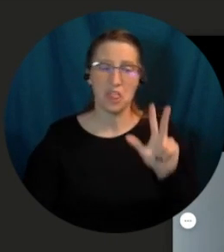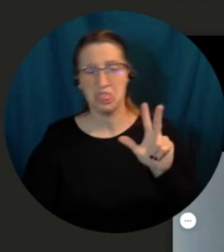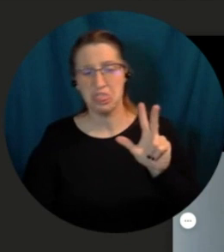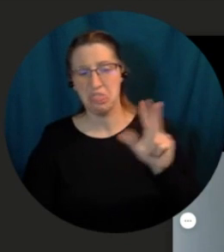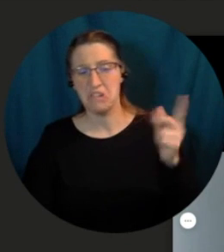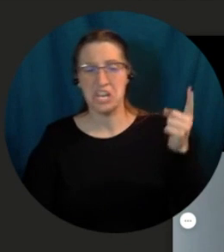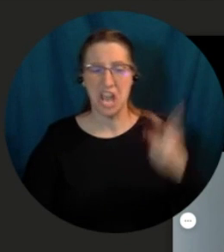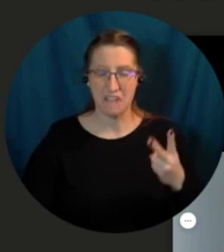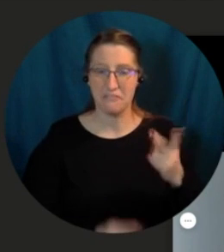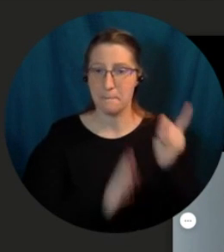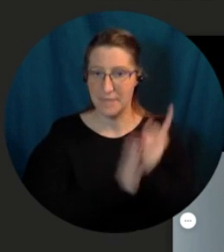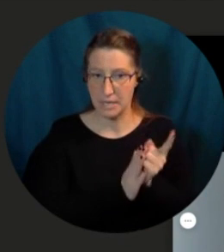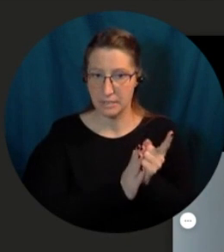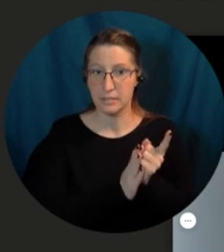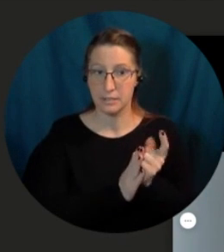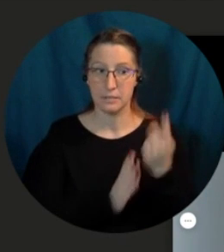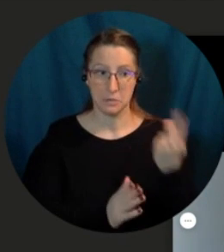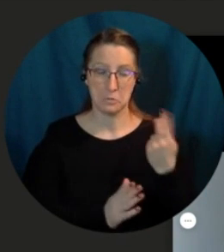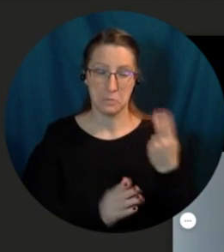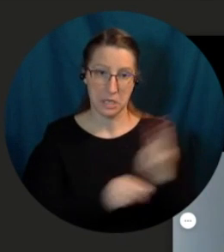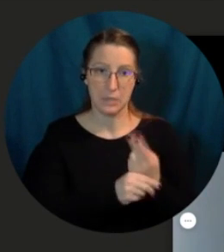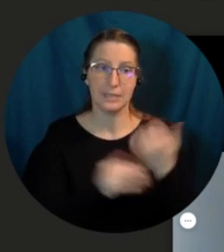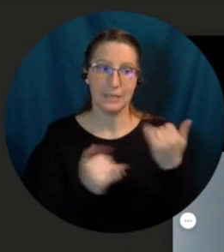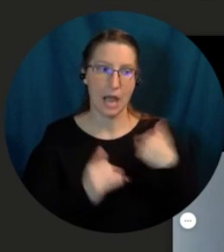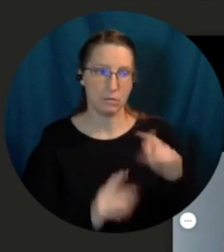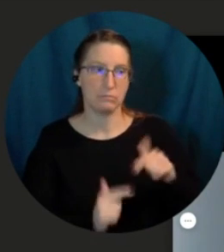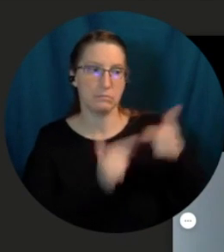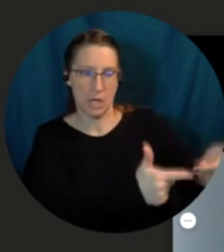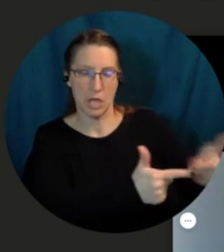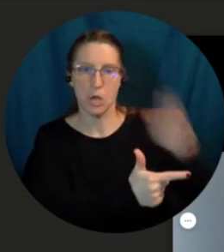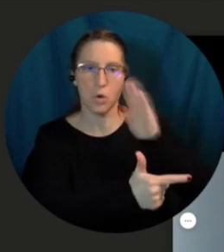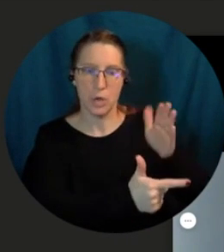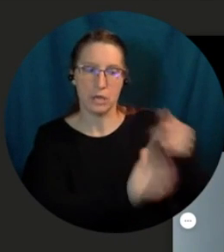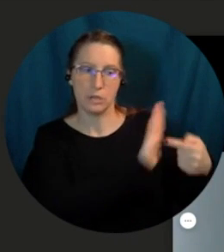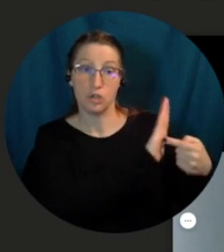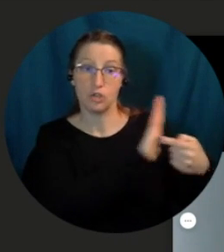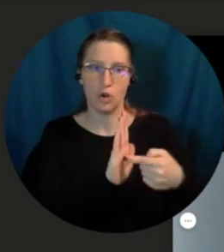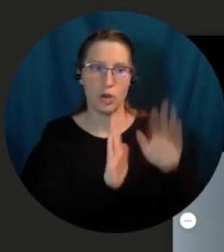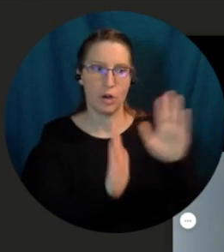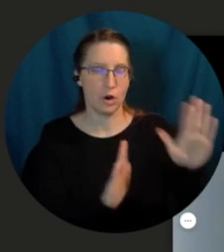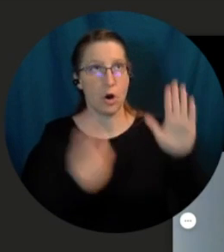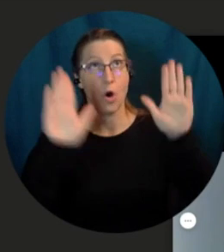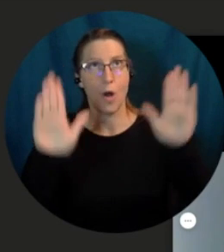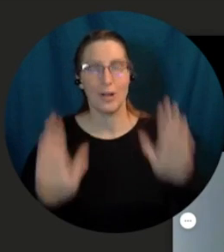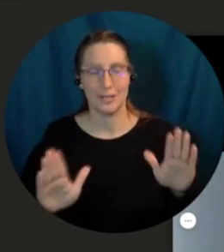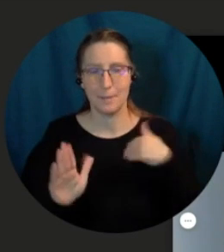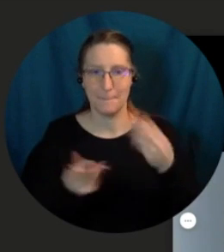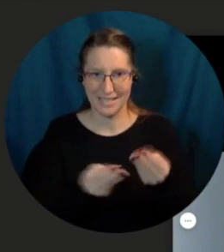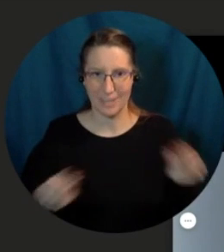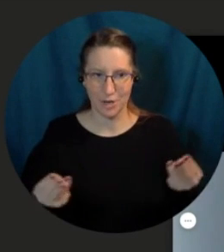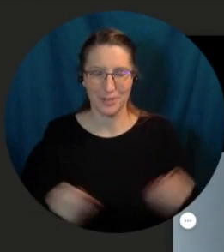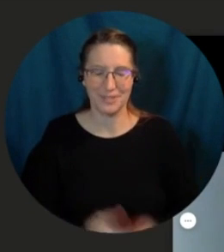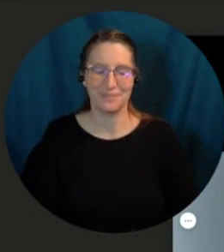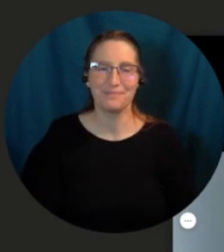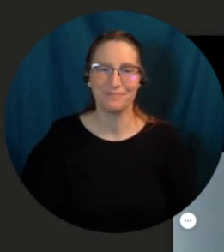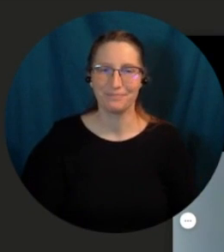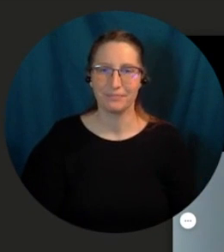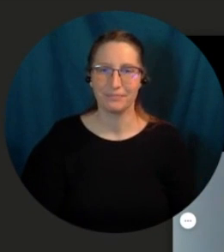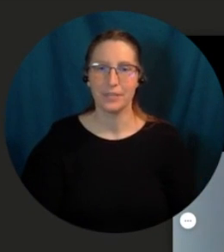And now I'm going to have Kathee show you the amazing materials that she created to go along with it and give you a little bit of information